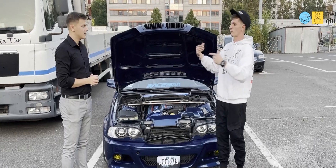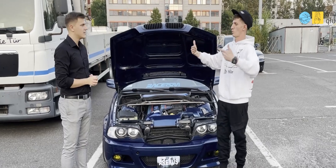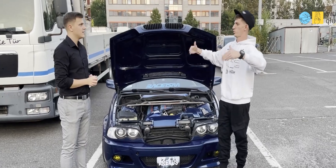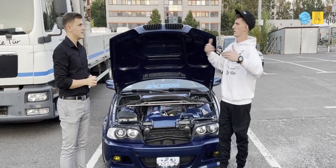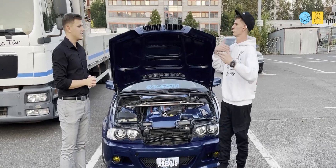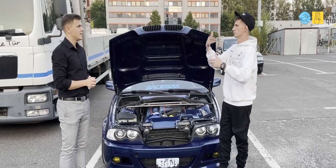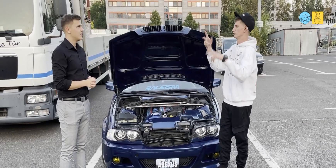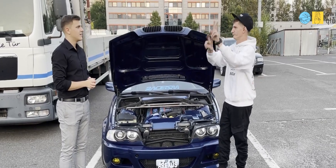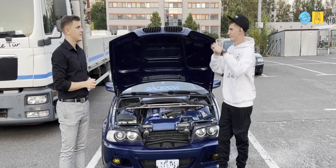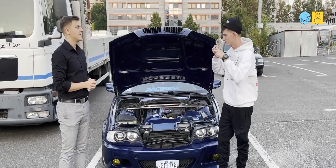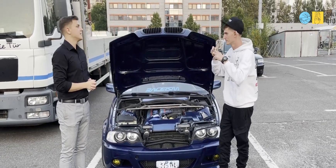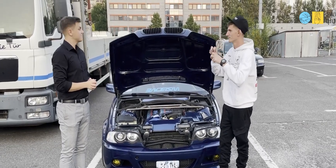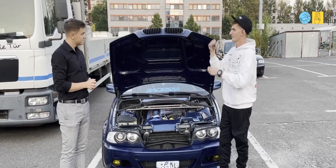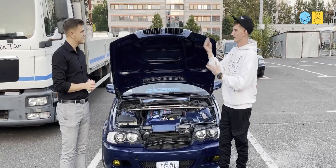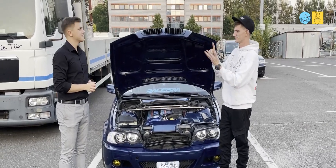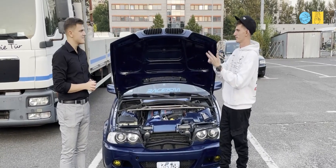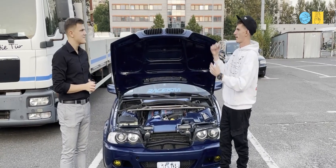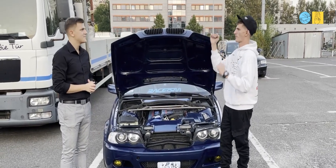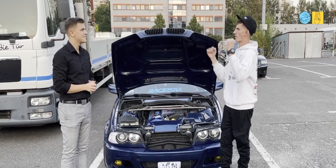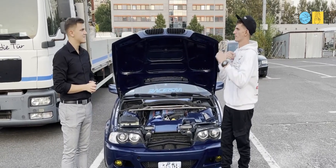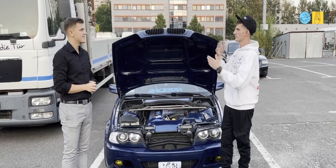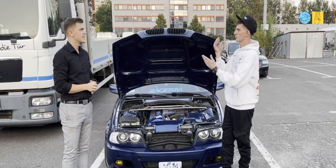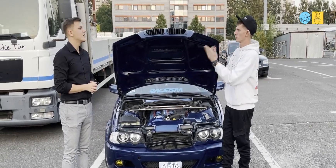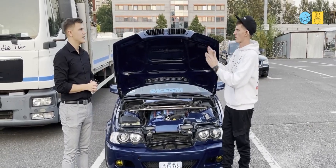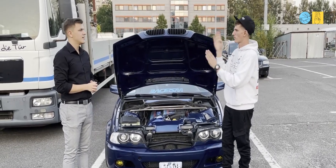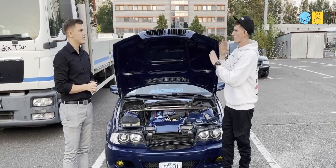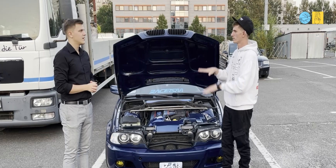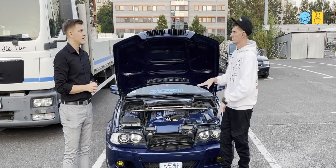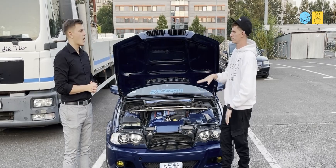M3 mirrors, and air shock absorbers -